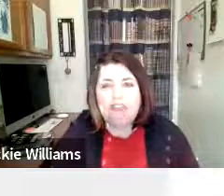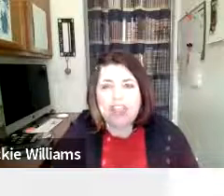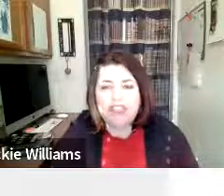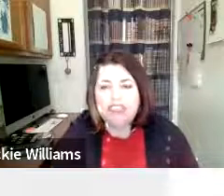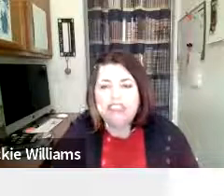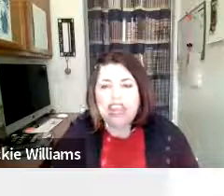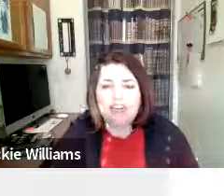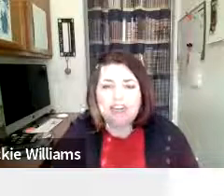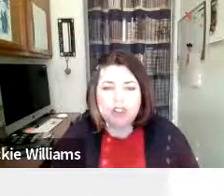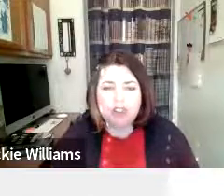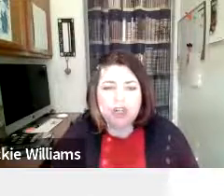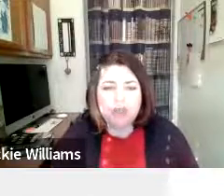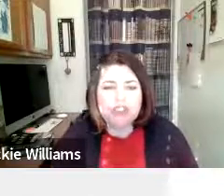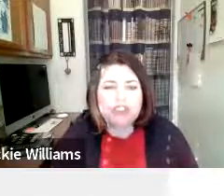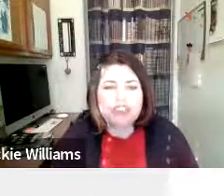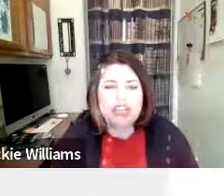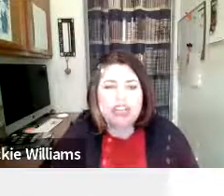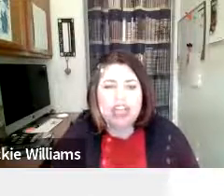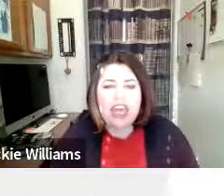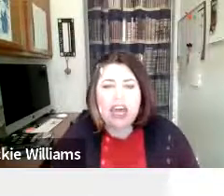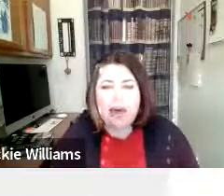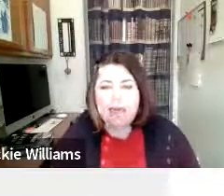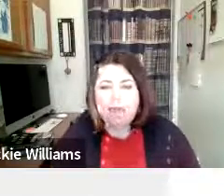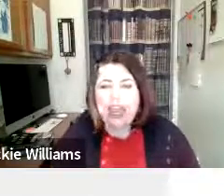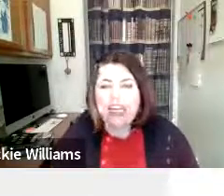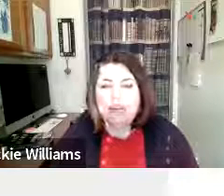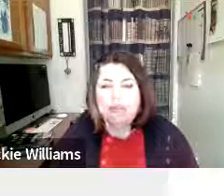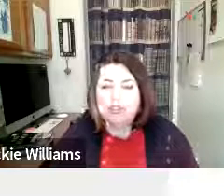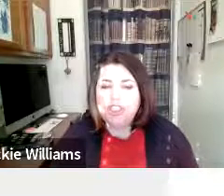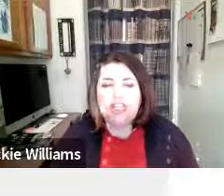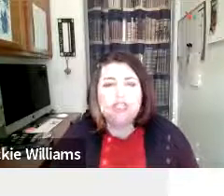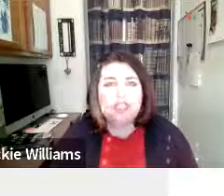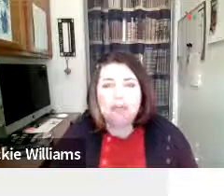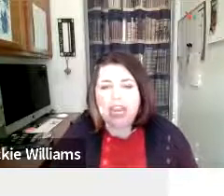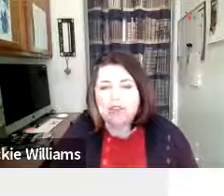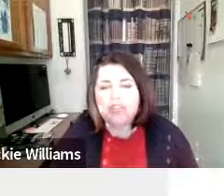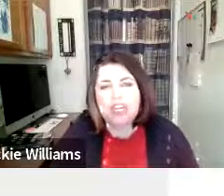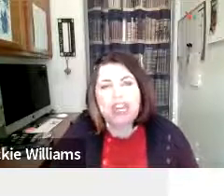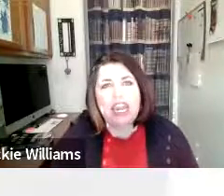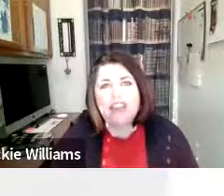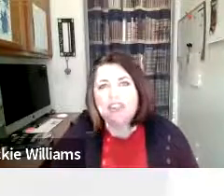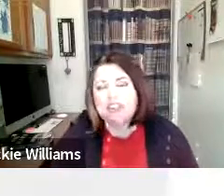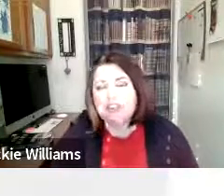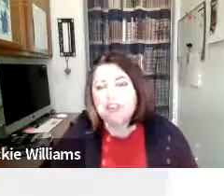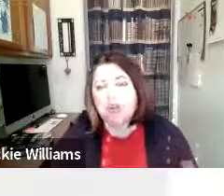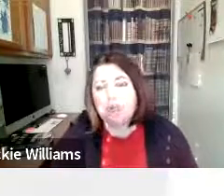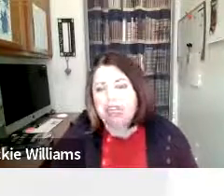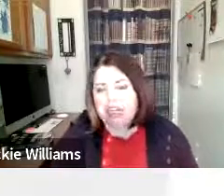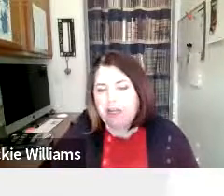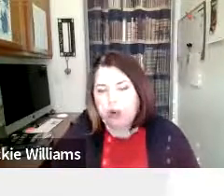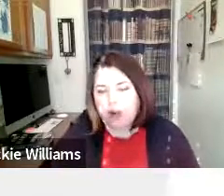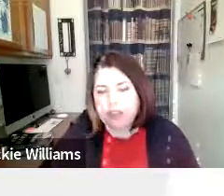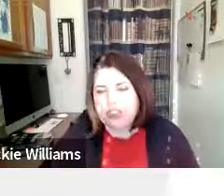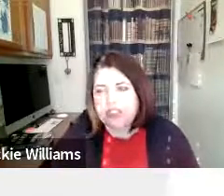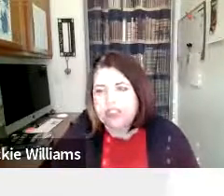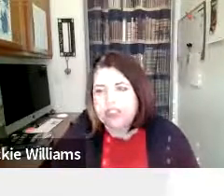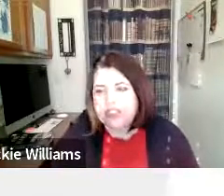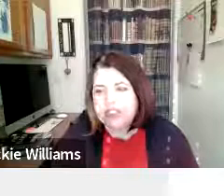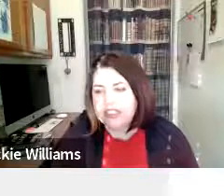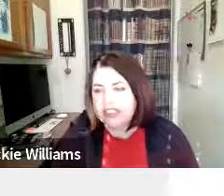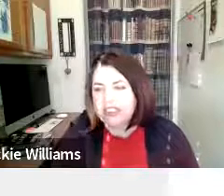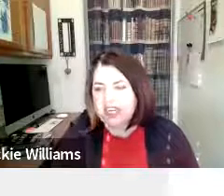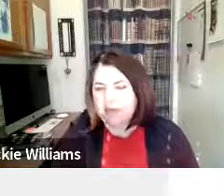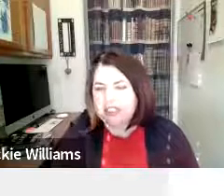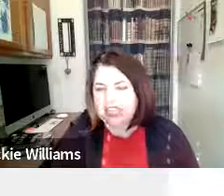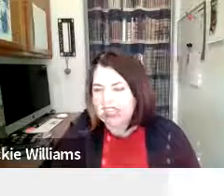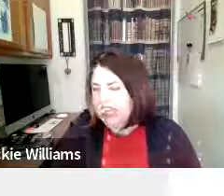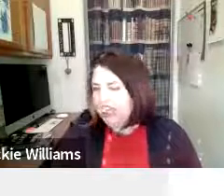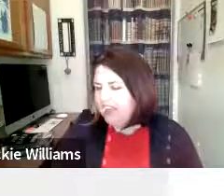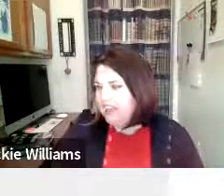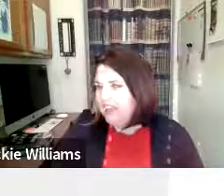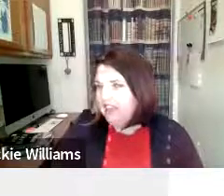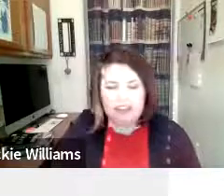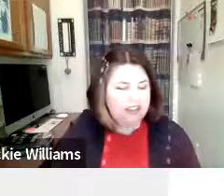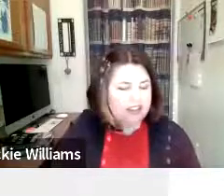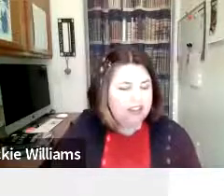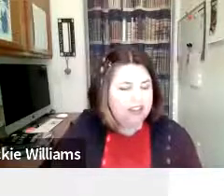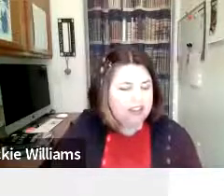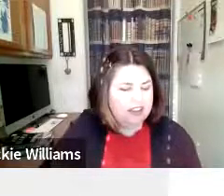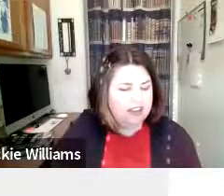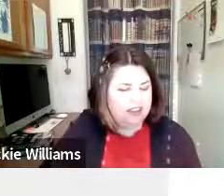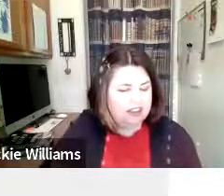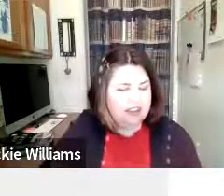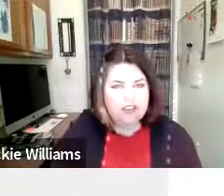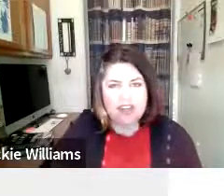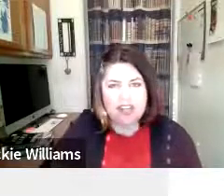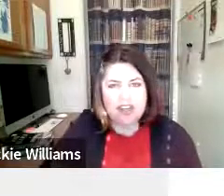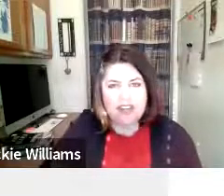events and field trips, academic coaching, job counseling and so many more options. Did I miss anything? That